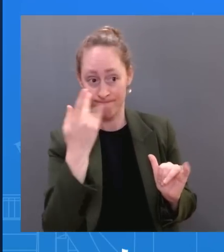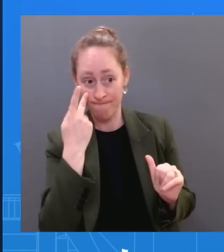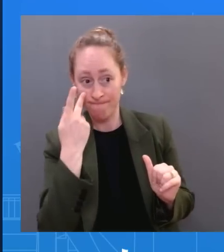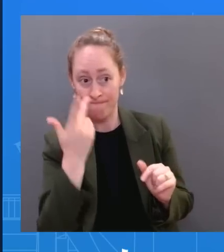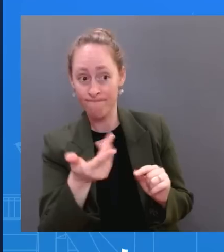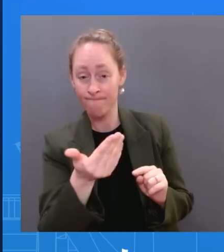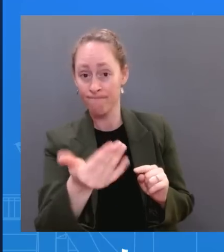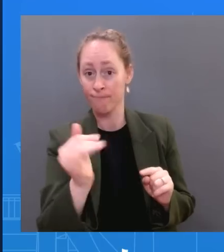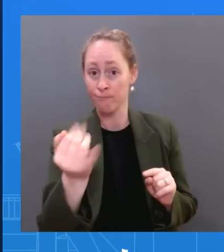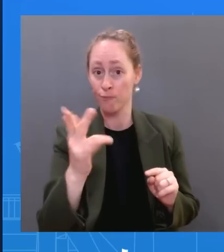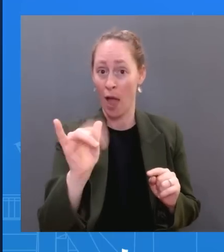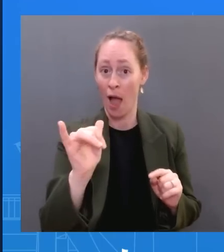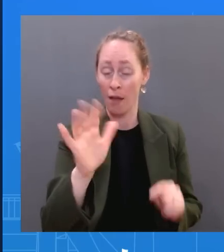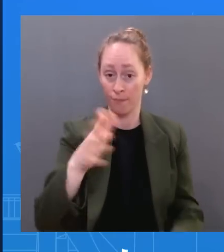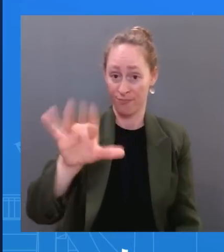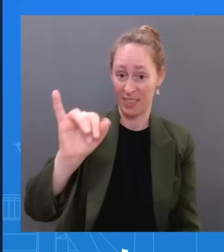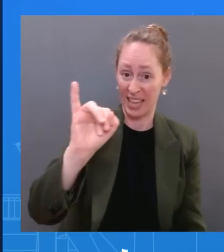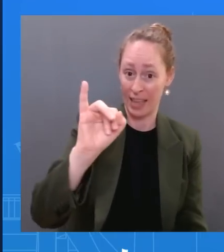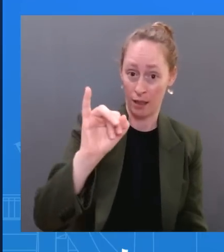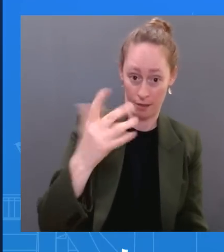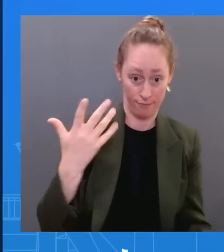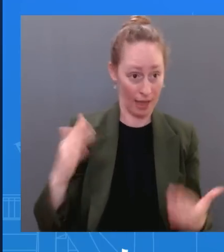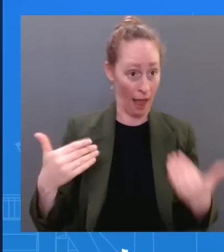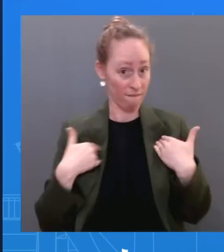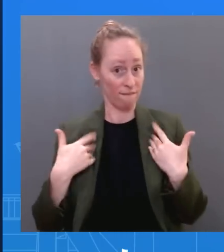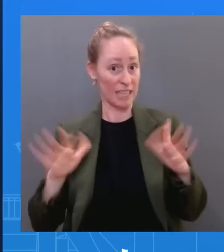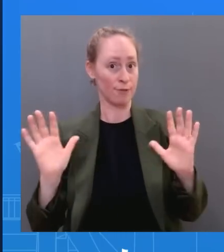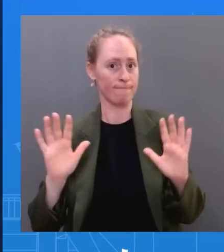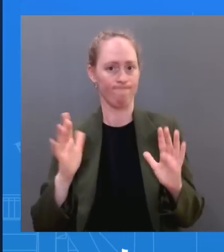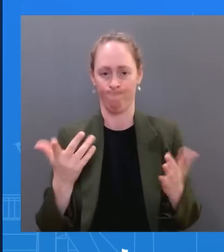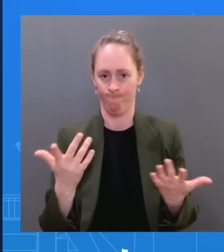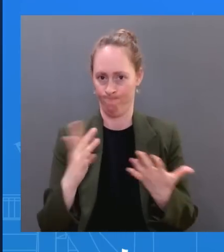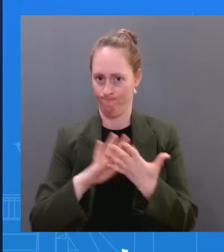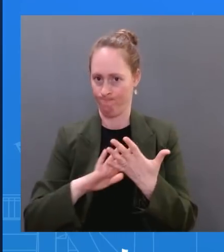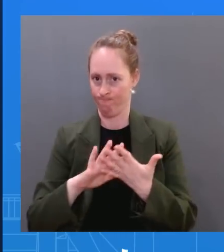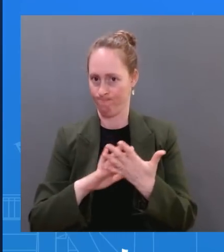But this is just one example of how Russia